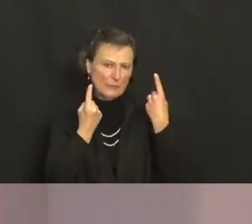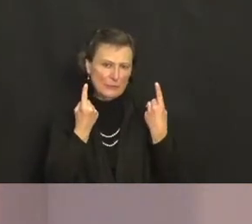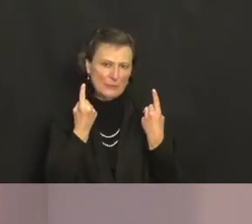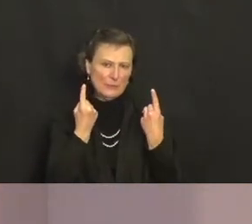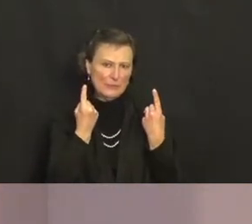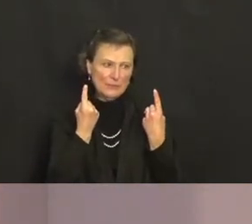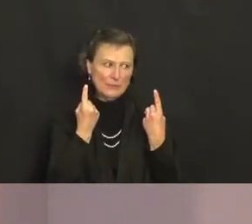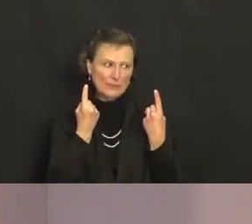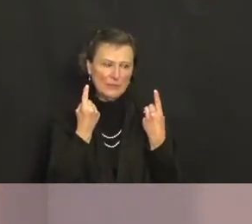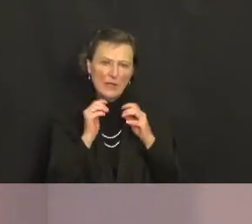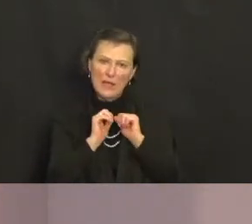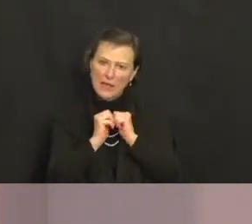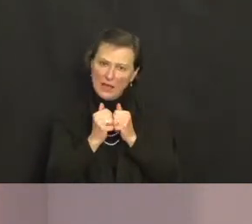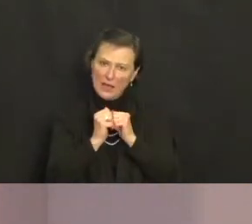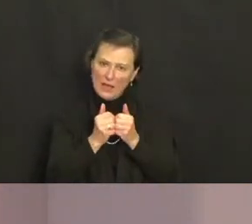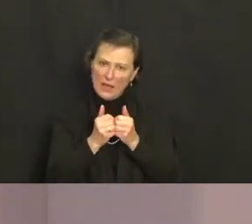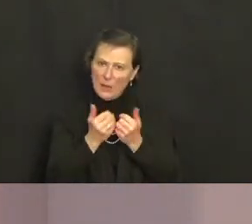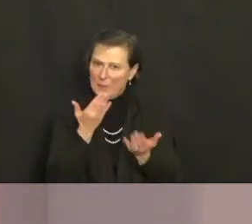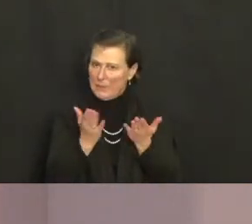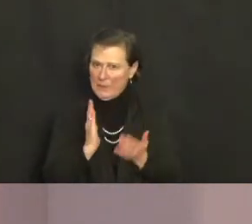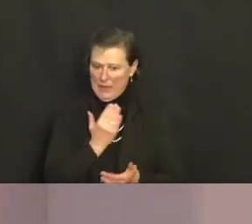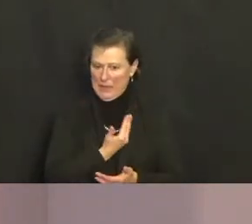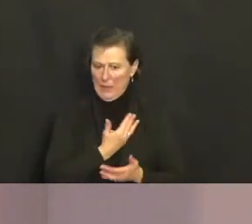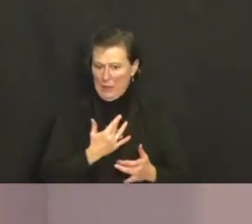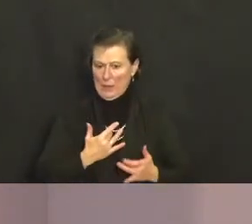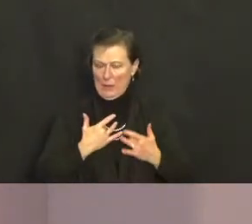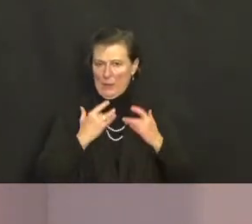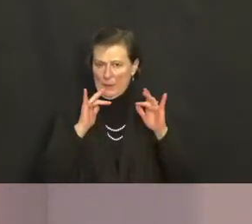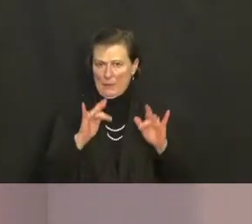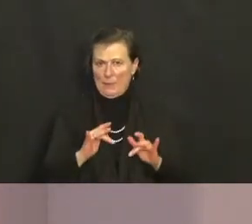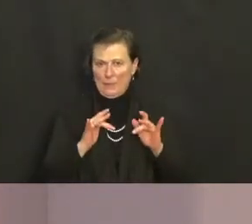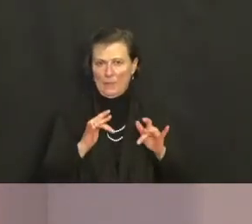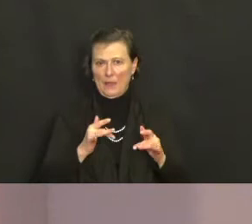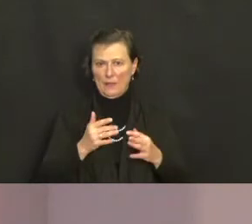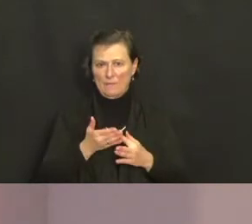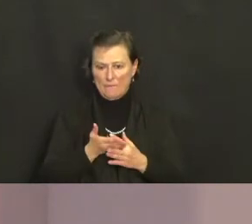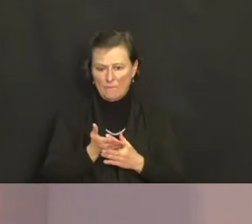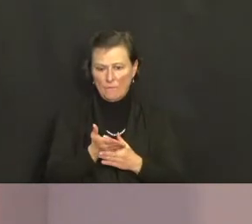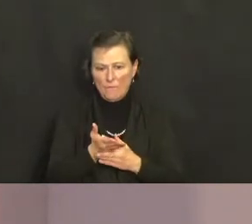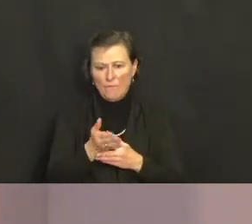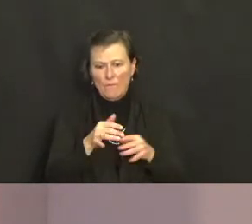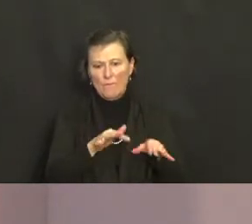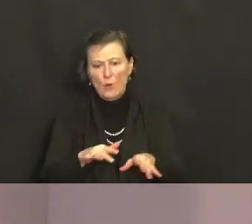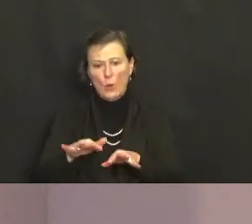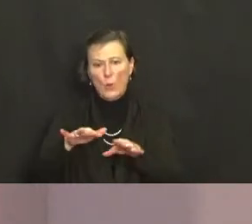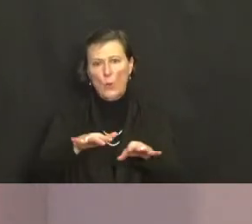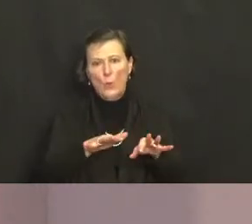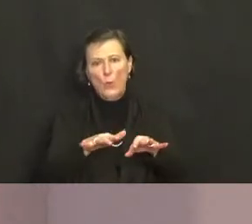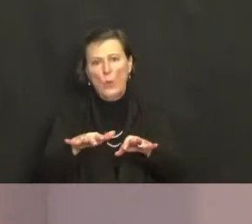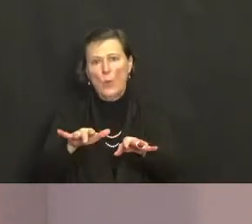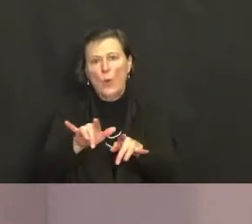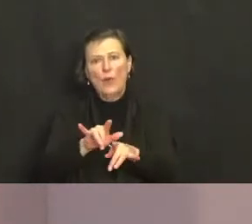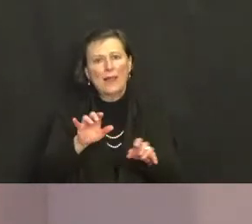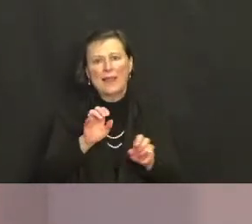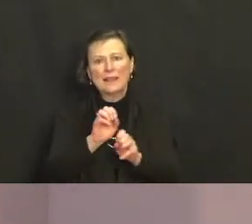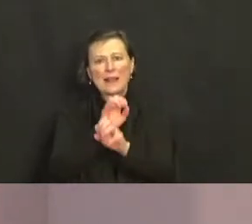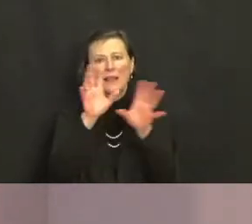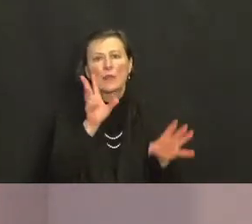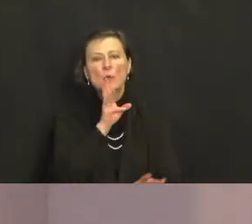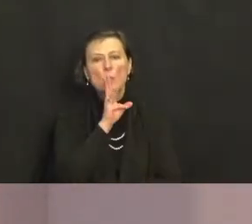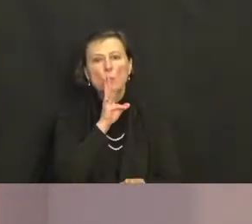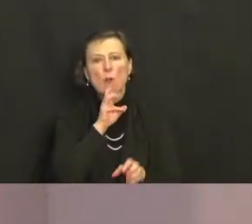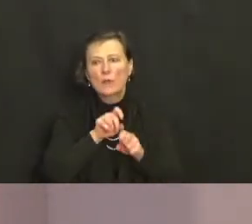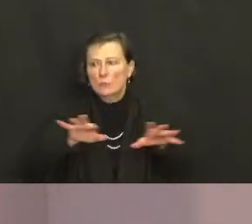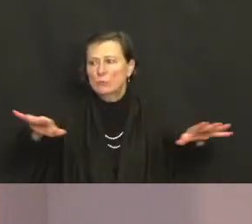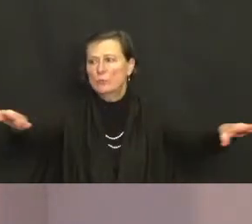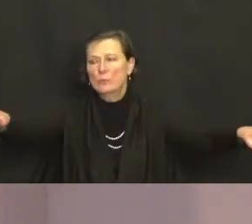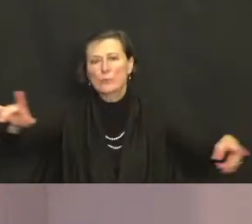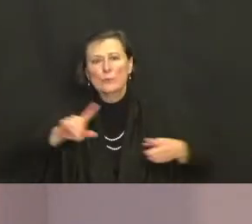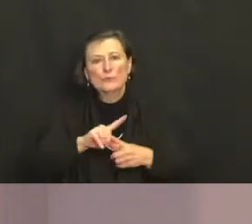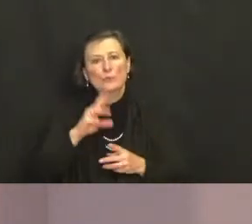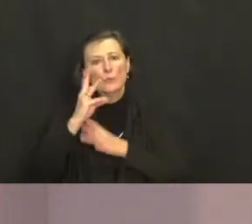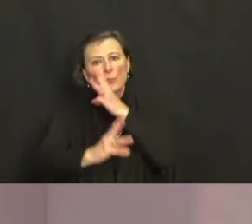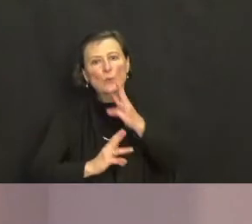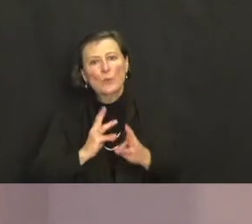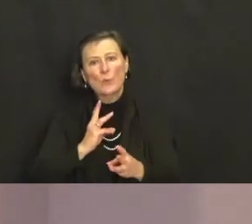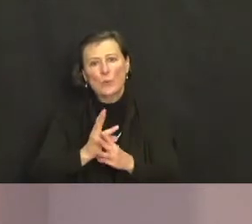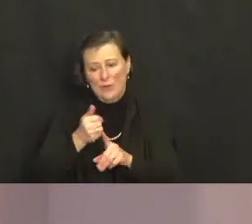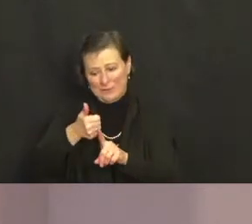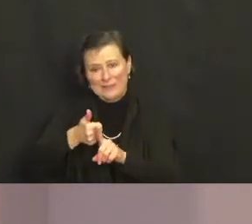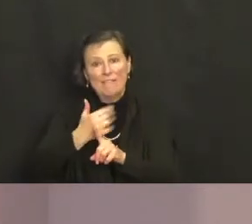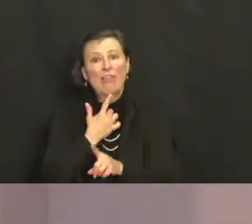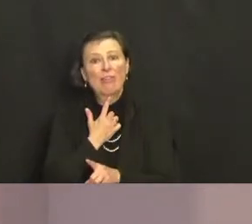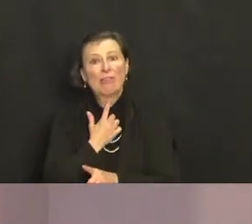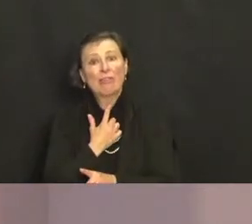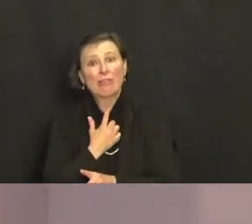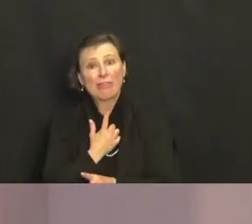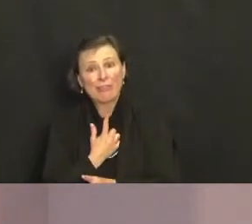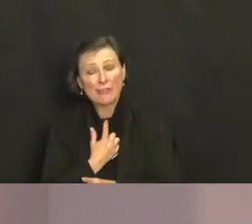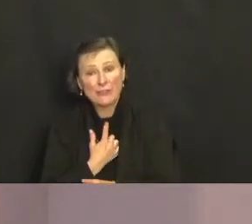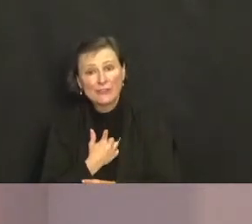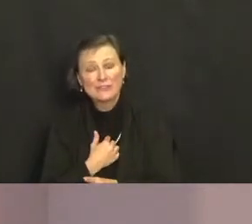How might our compassion flow like clear water out to a thirsty world?